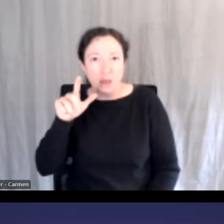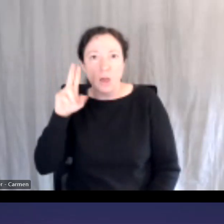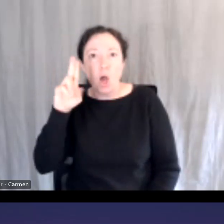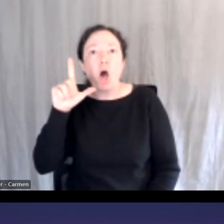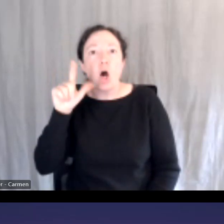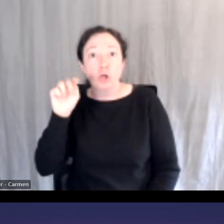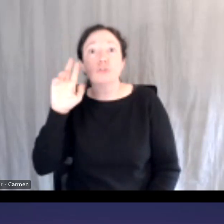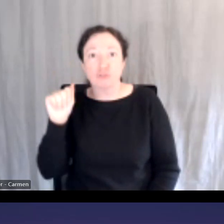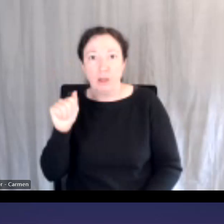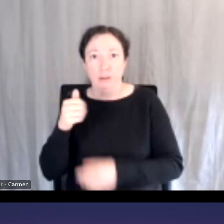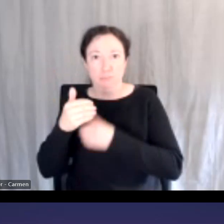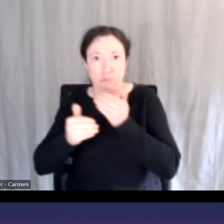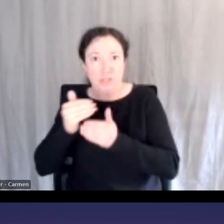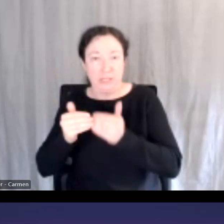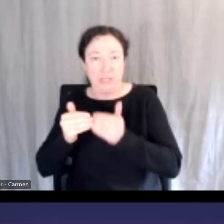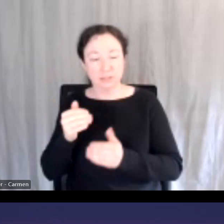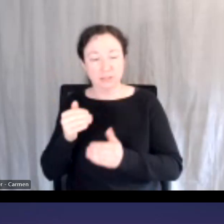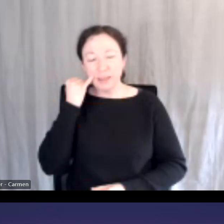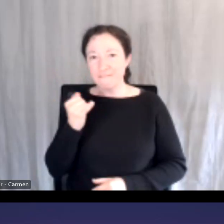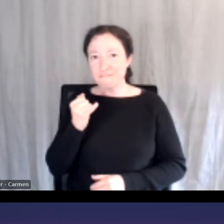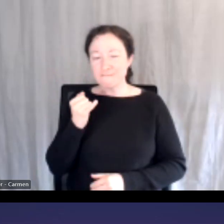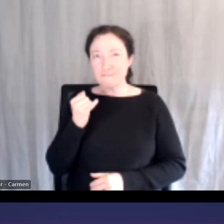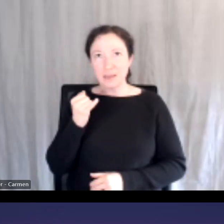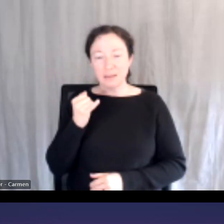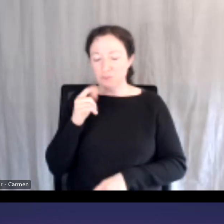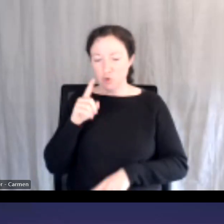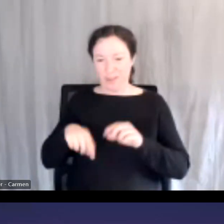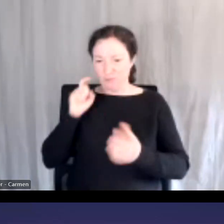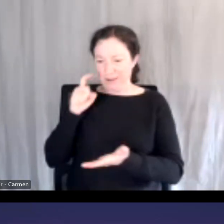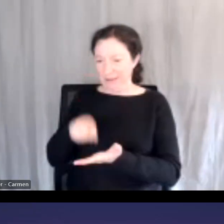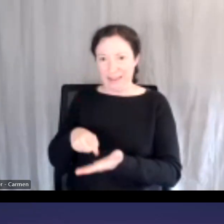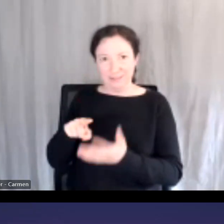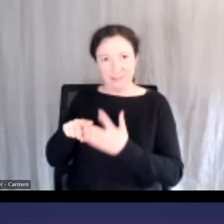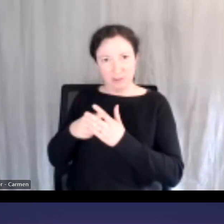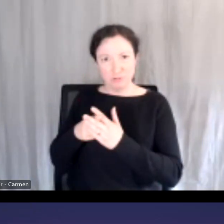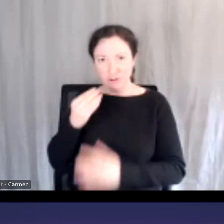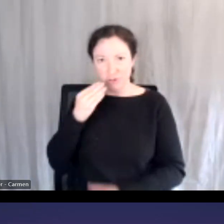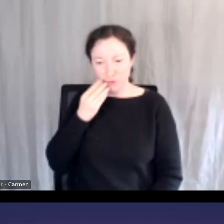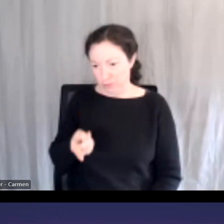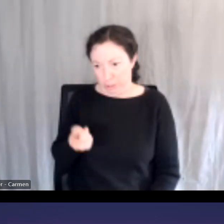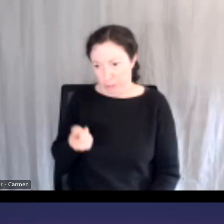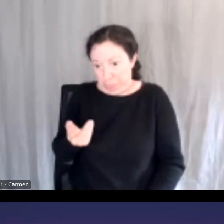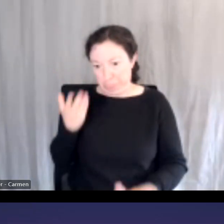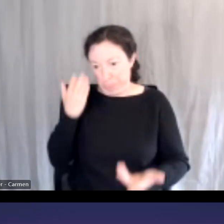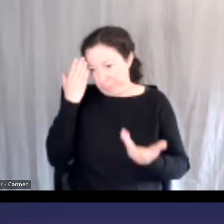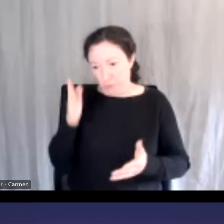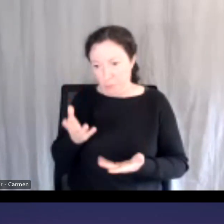that are unrecognizable to their original form and have a ton of additives and preservatives and a lot of sugar and salt.